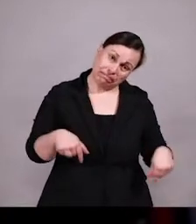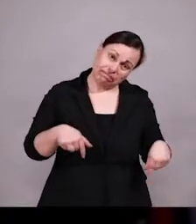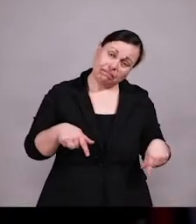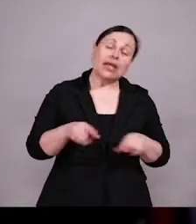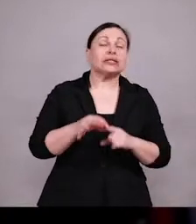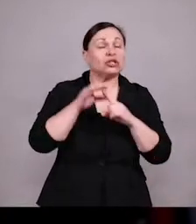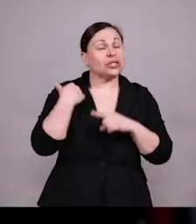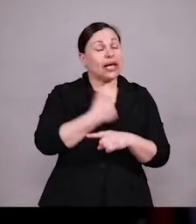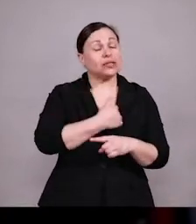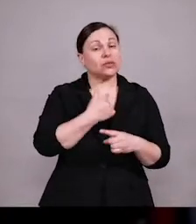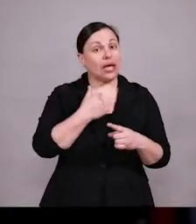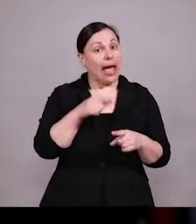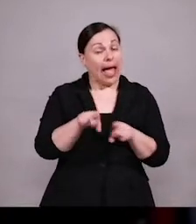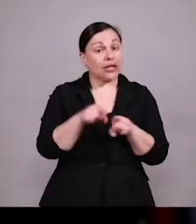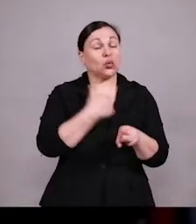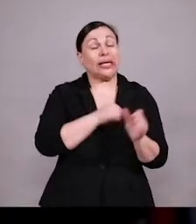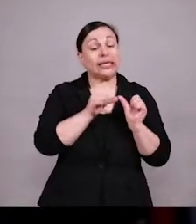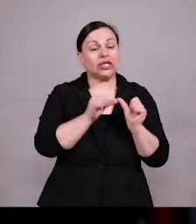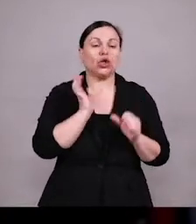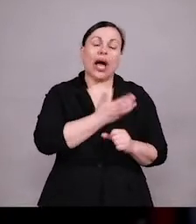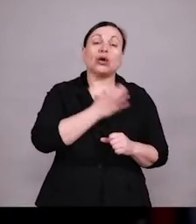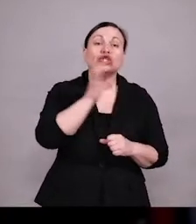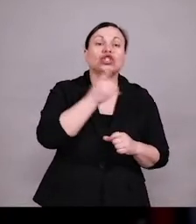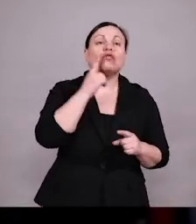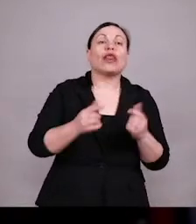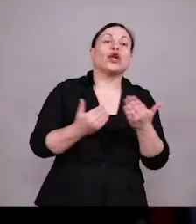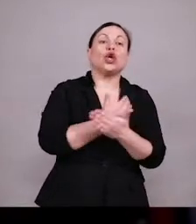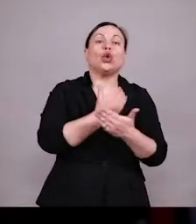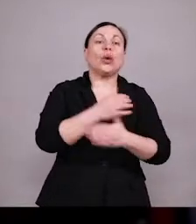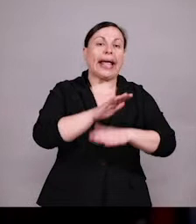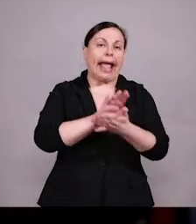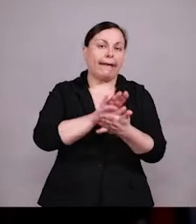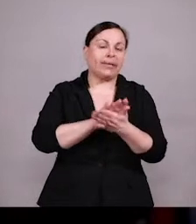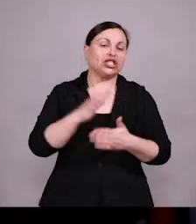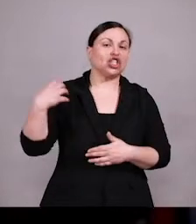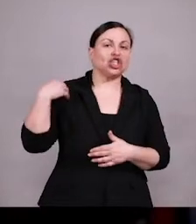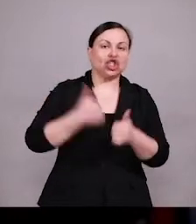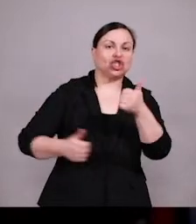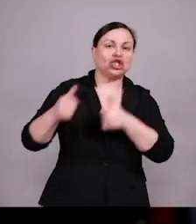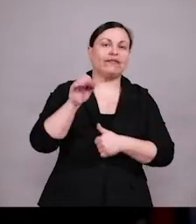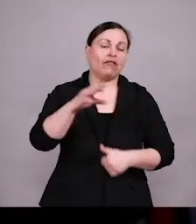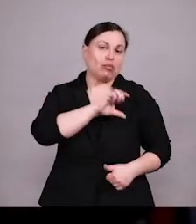we continue our search for a new campus chief of police. We've engaged our students and our